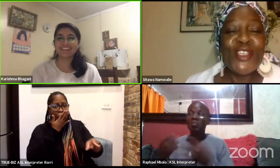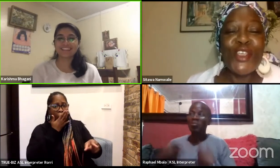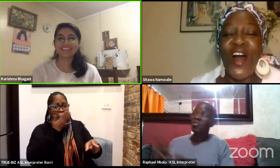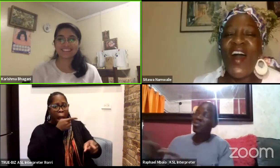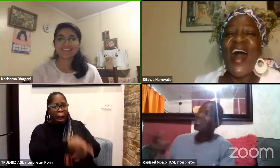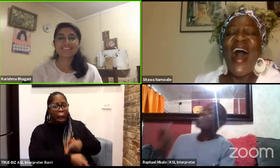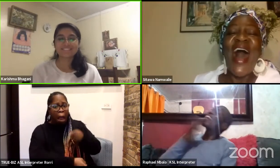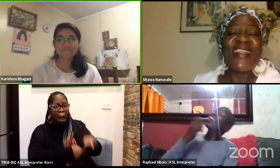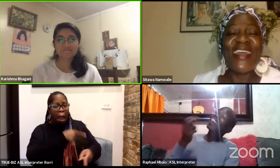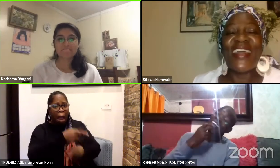So, if you think about it, I mean,